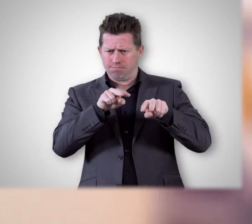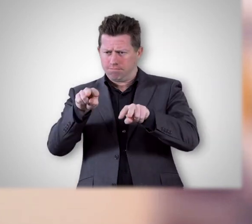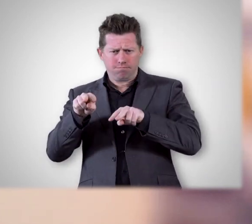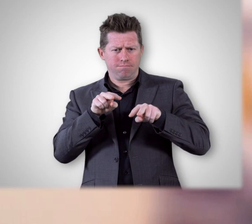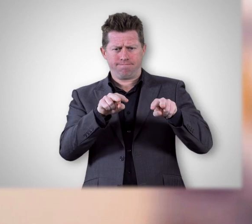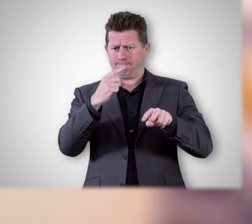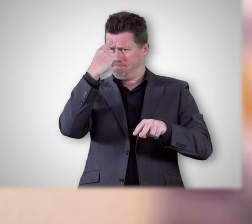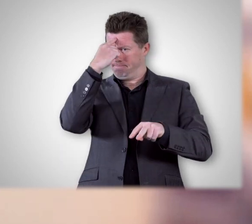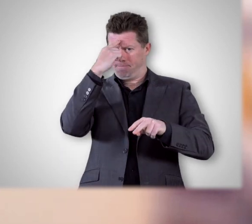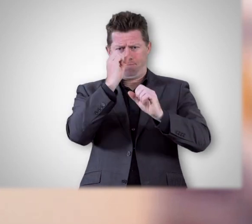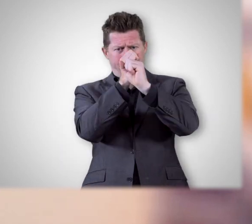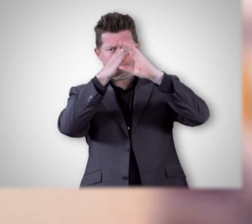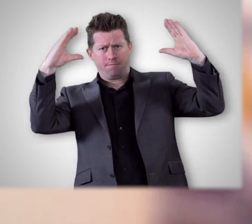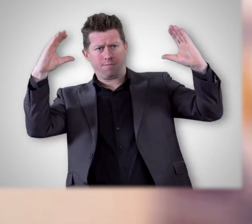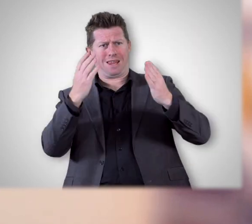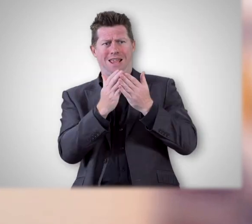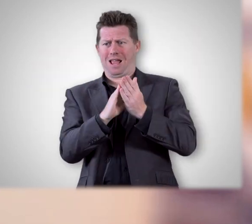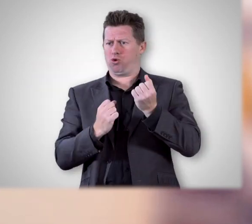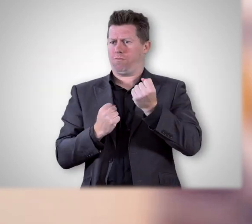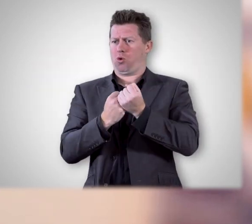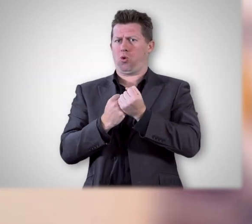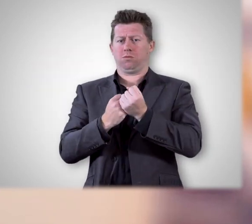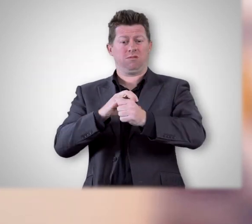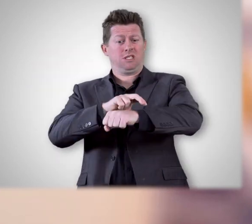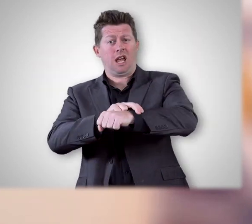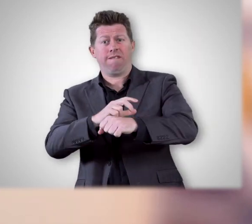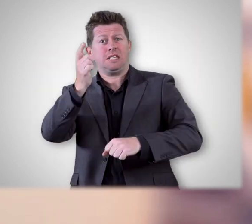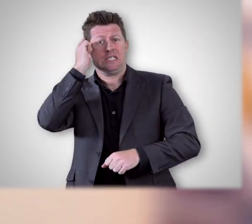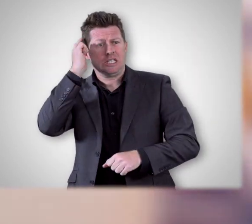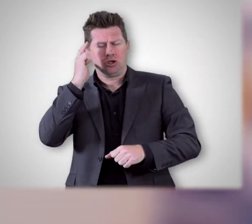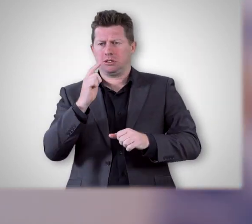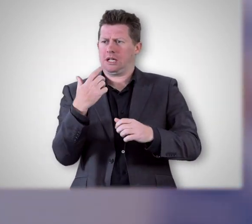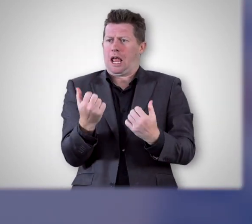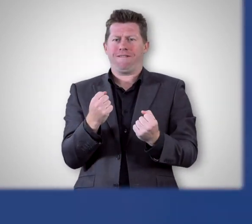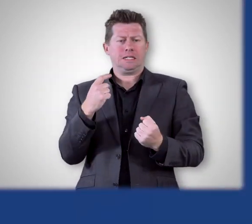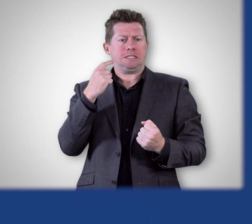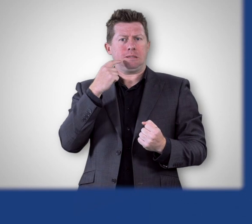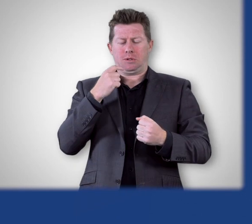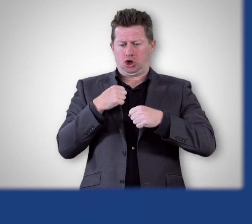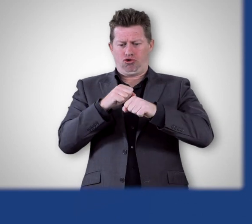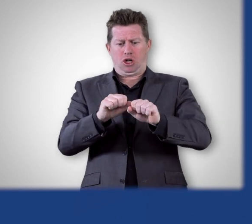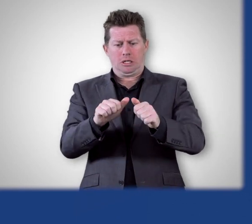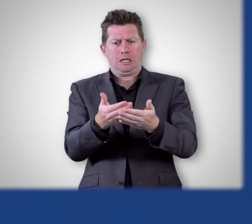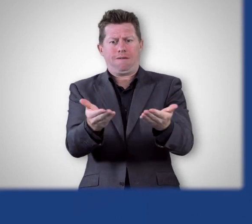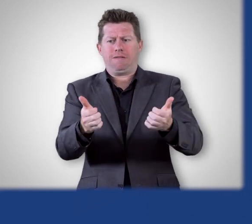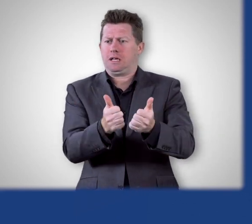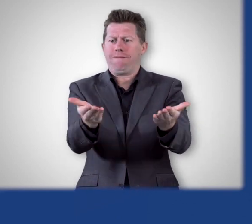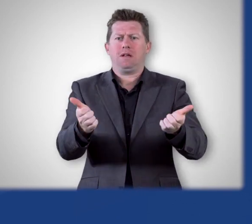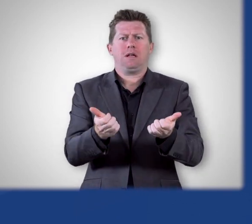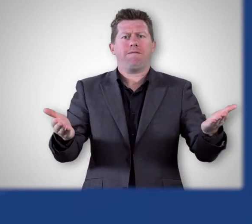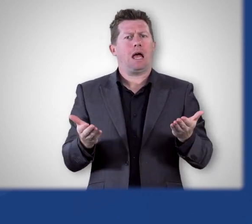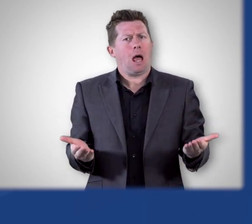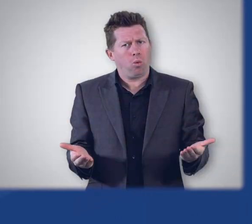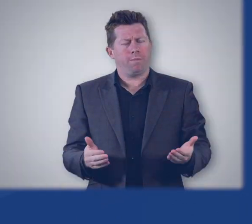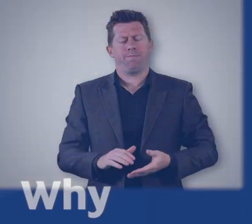how can we support our vet educators to implement some simple strategies.